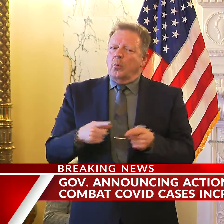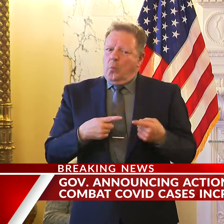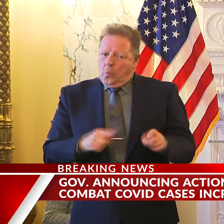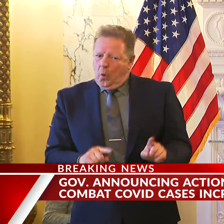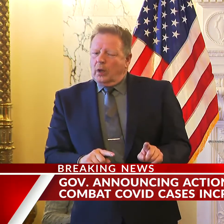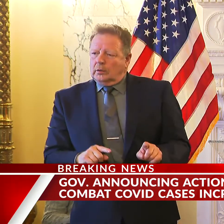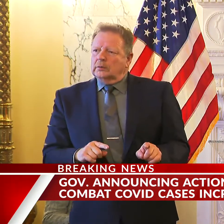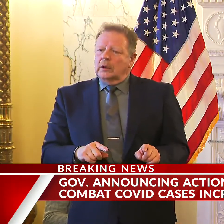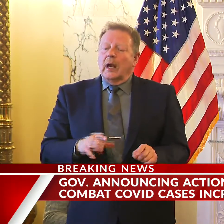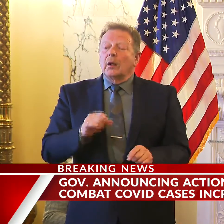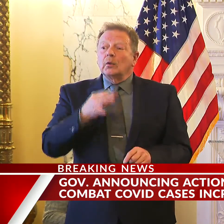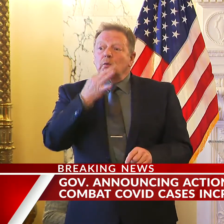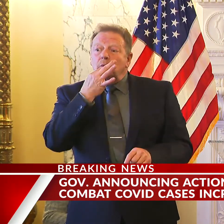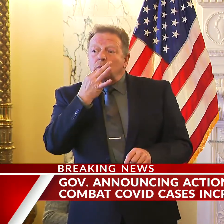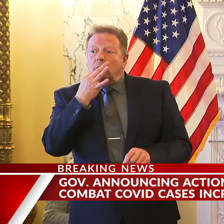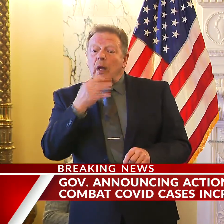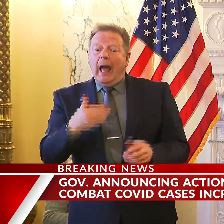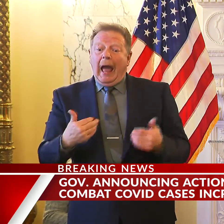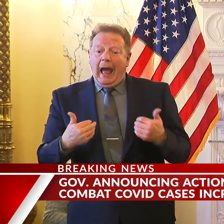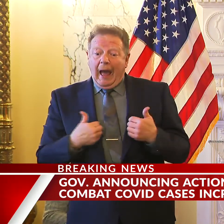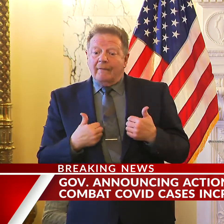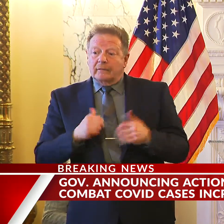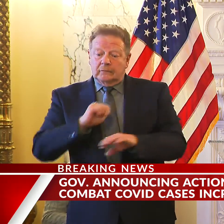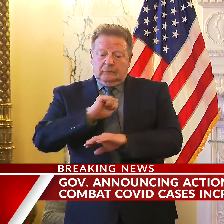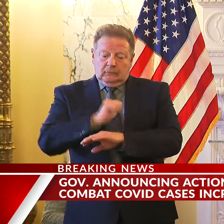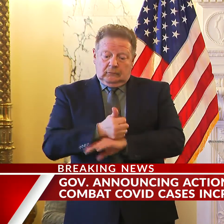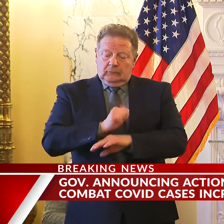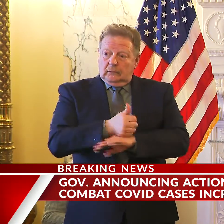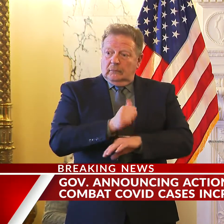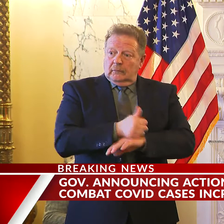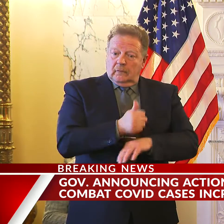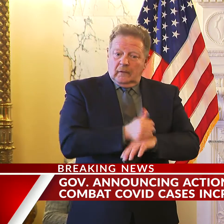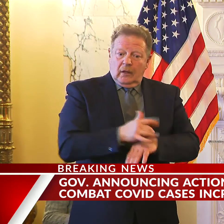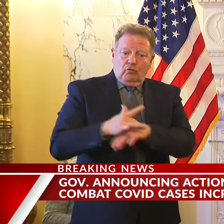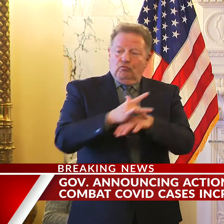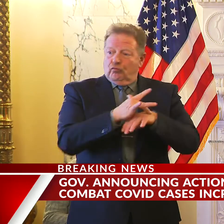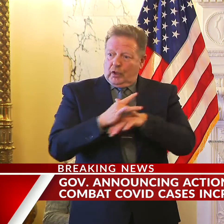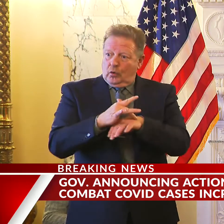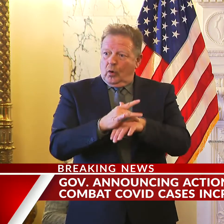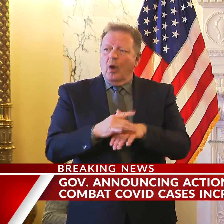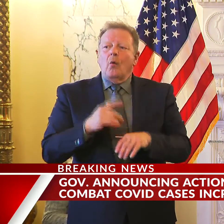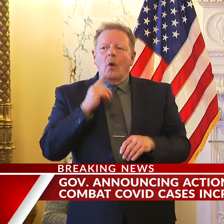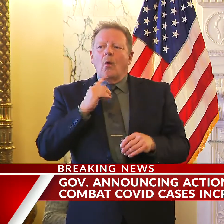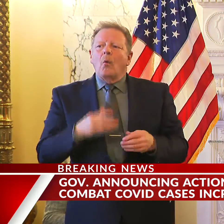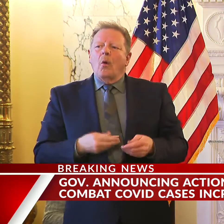CERTAINLY FOR RHODE ISLAND THAT HAS BEEN A TRIED AND PROVEN PUBLIC HEALTH TOOL. AND